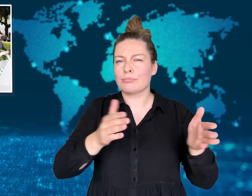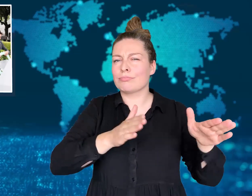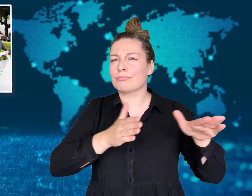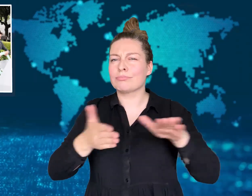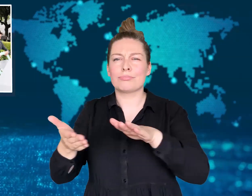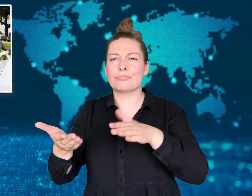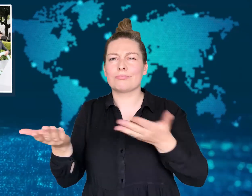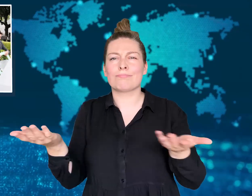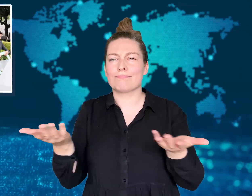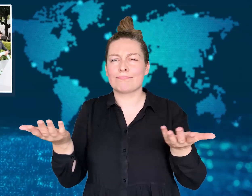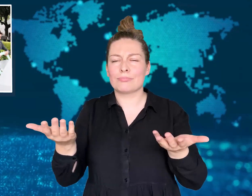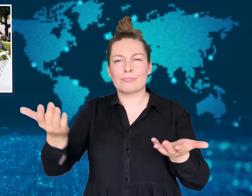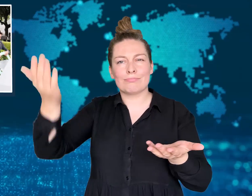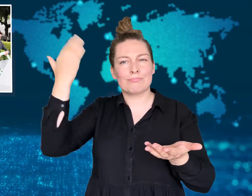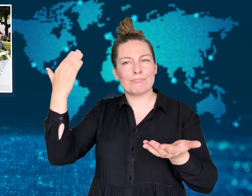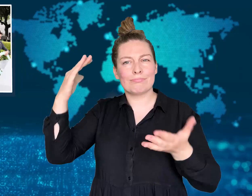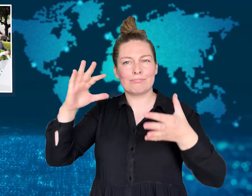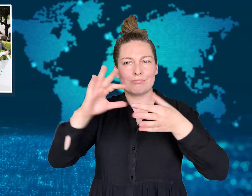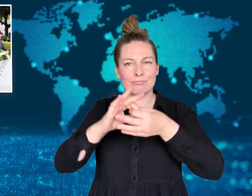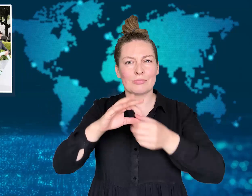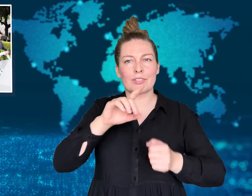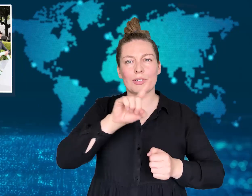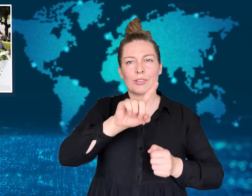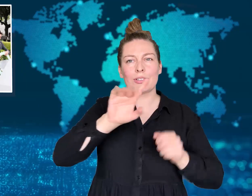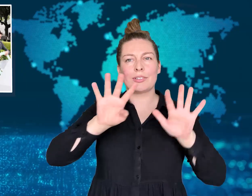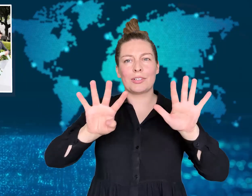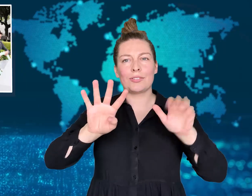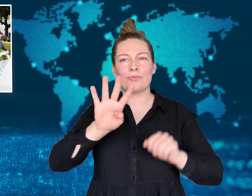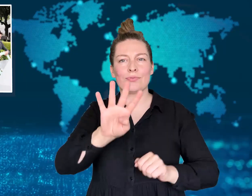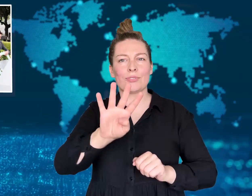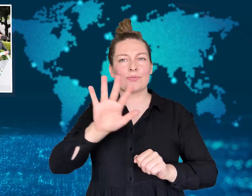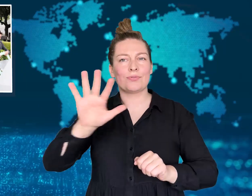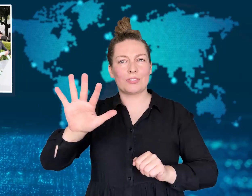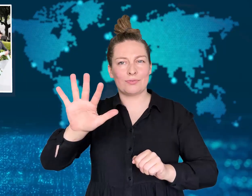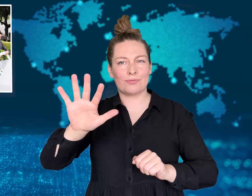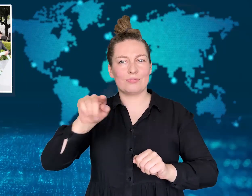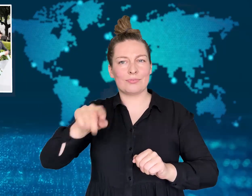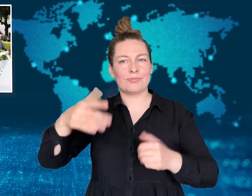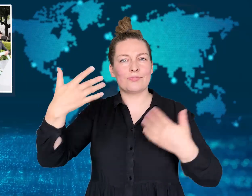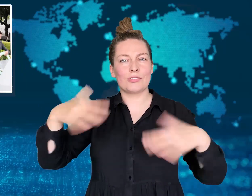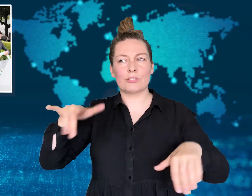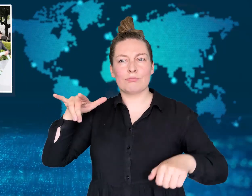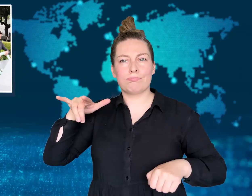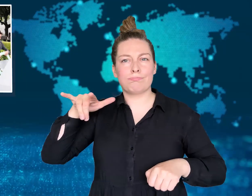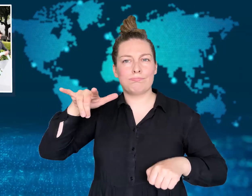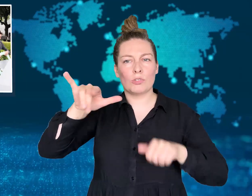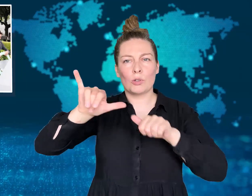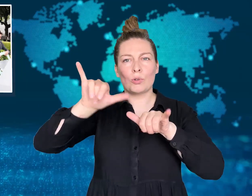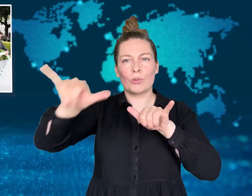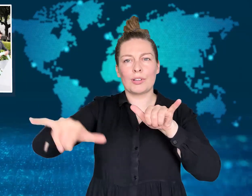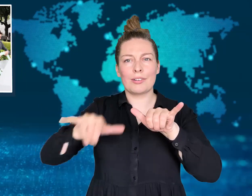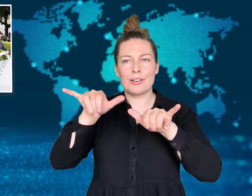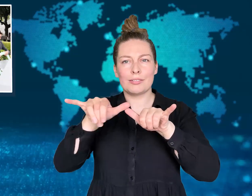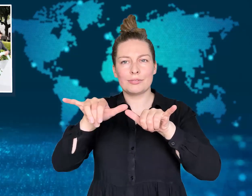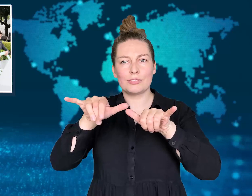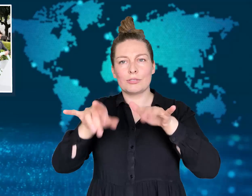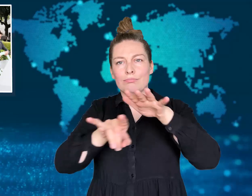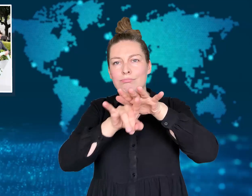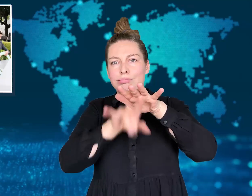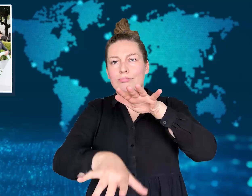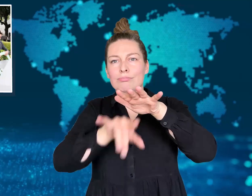in 1945 after an atomic bomb detonated on the city.